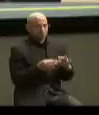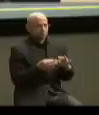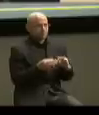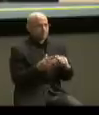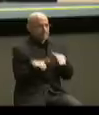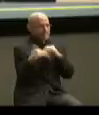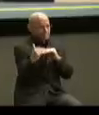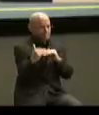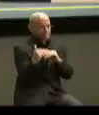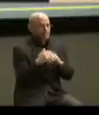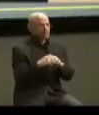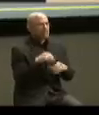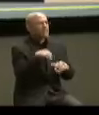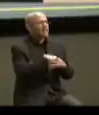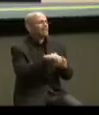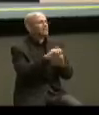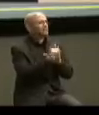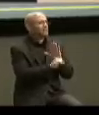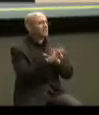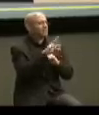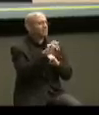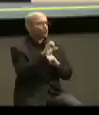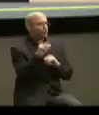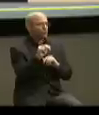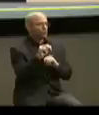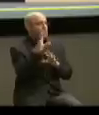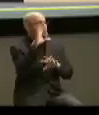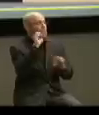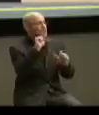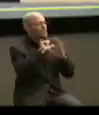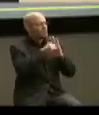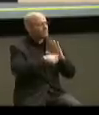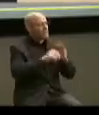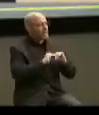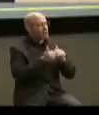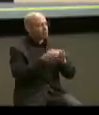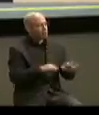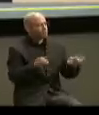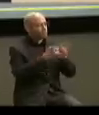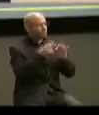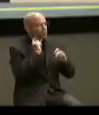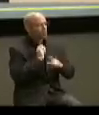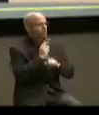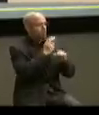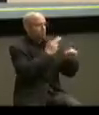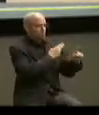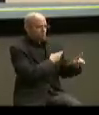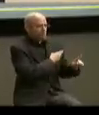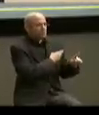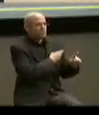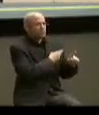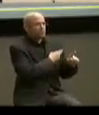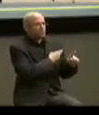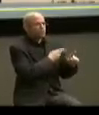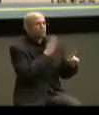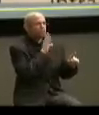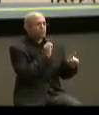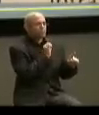YOU KNOW, IN HIS STATE OF THE UNION ADDRESS THE PRESIDENT EMPHASIZED HOW IMPORTANT IT IS FOR US TO OUT-INNOVATE,